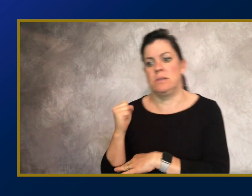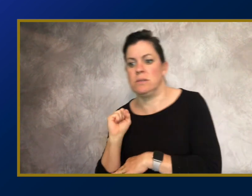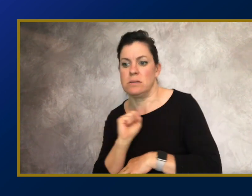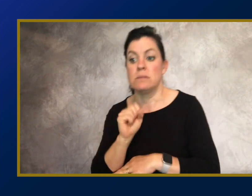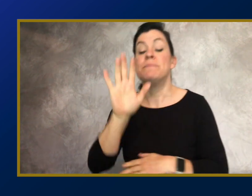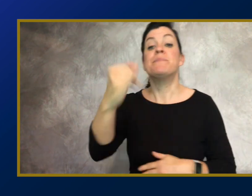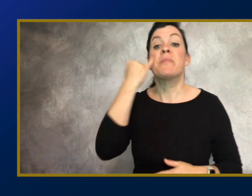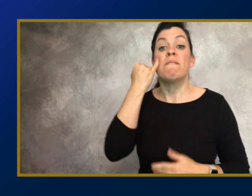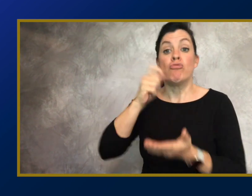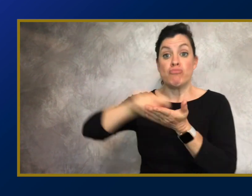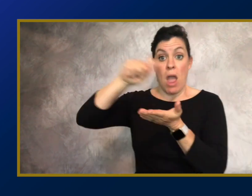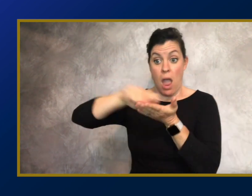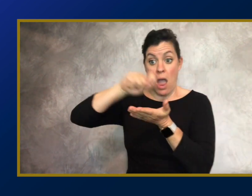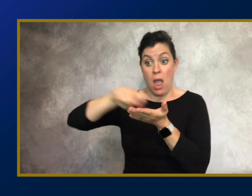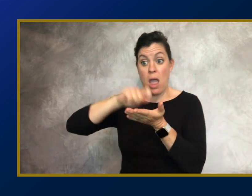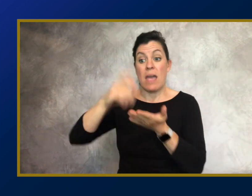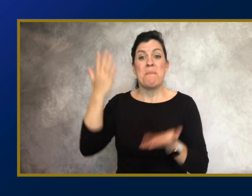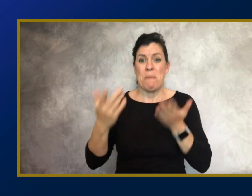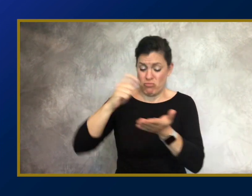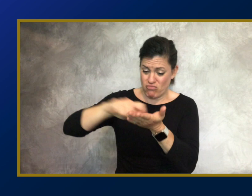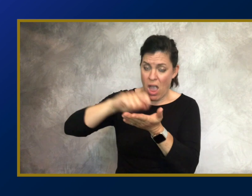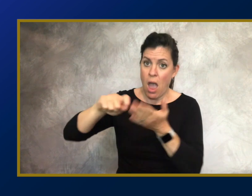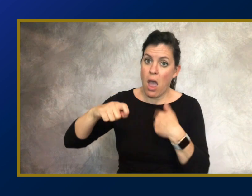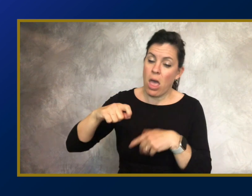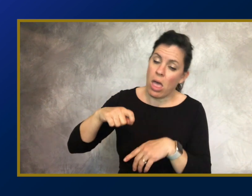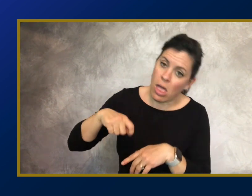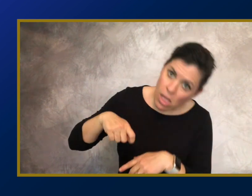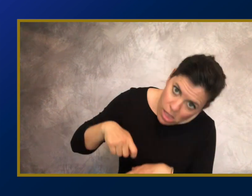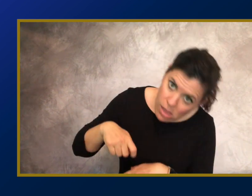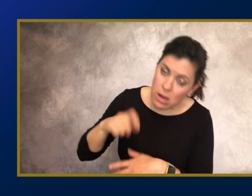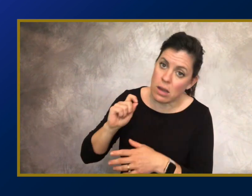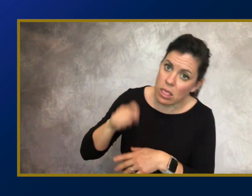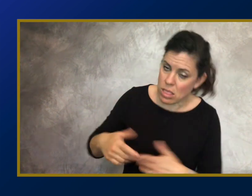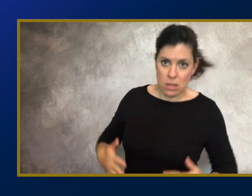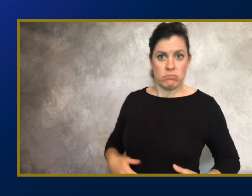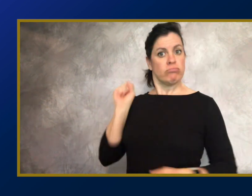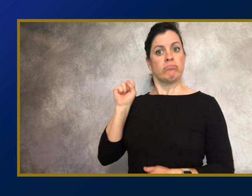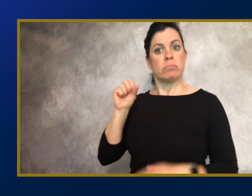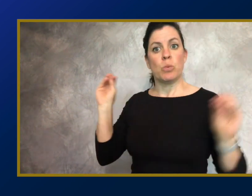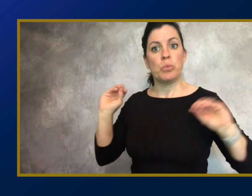they might hold their head and write. And that is that inability to maintain that erect posture